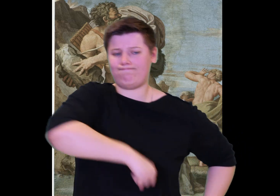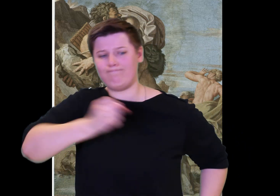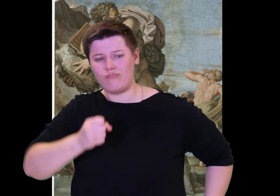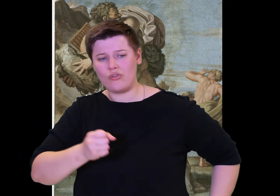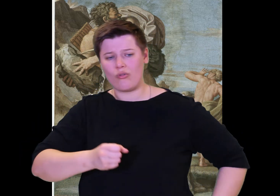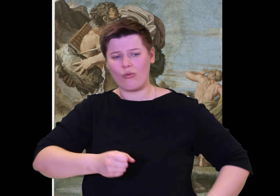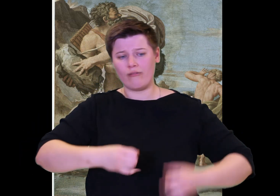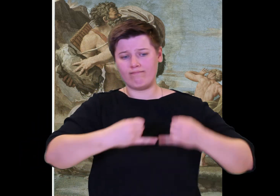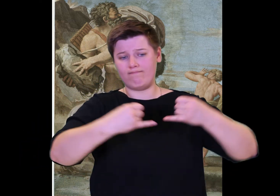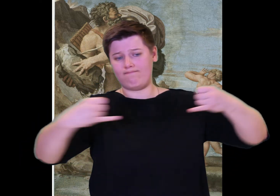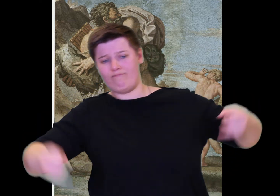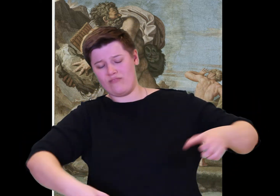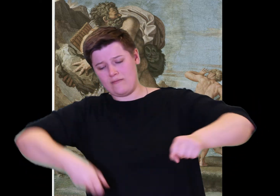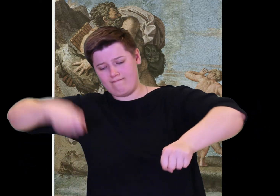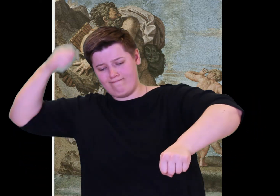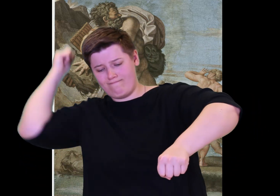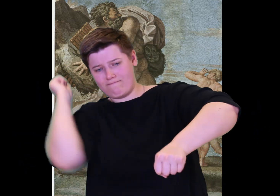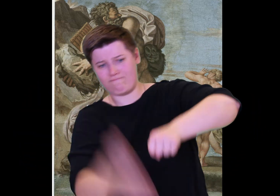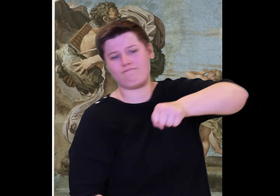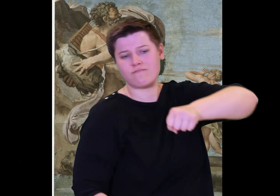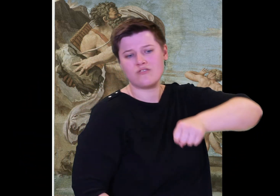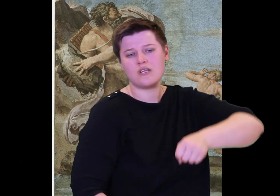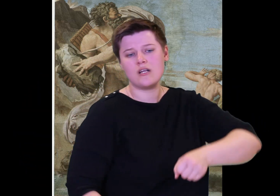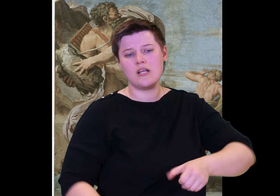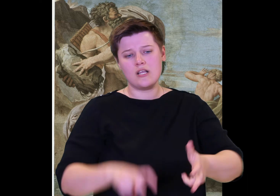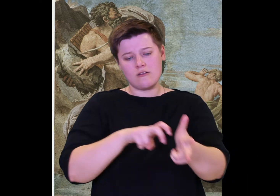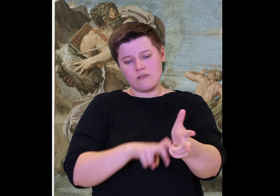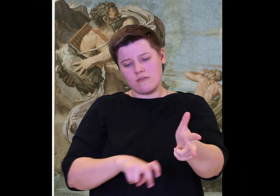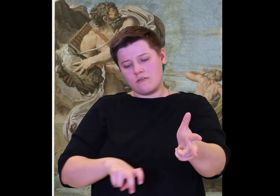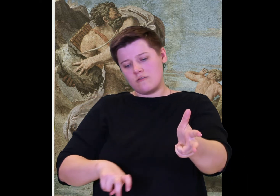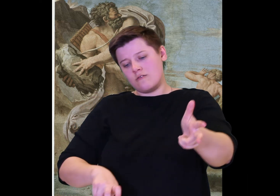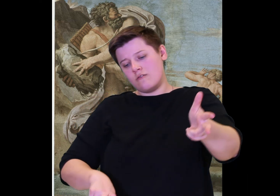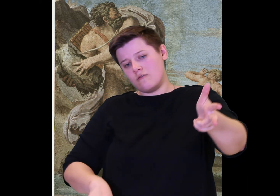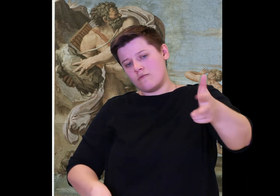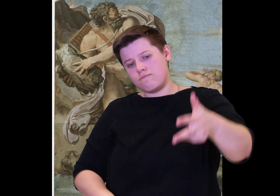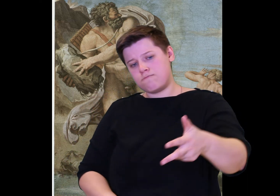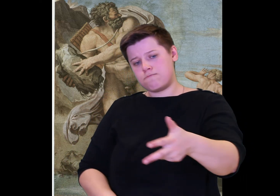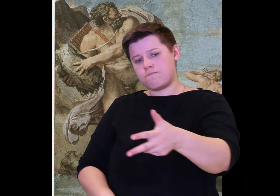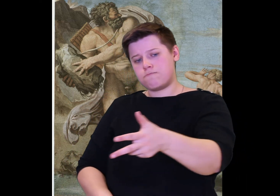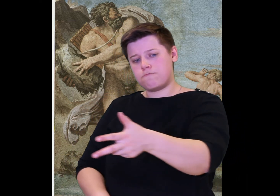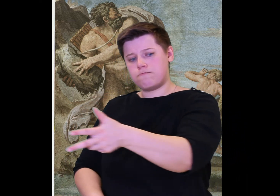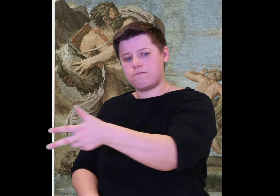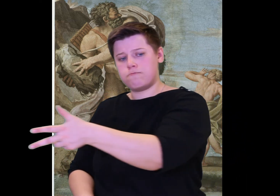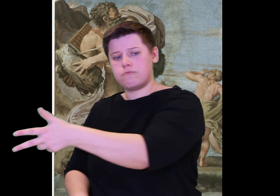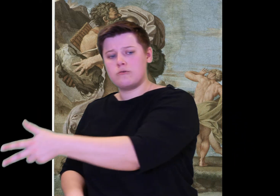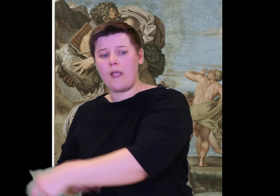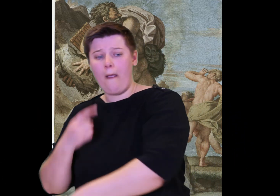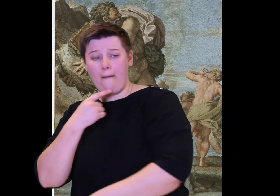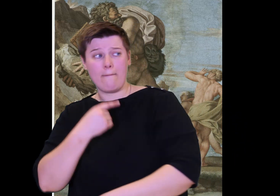We heard the dreadful uproar of ships being broken and dying men.